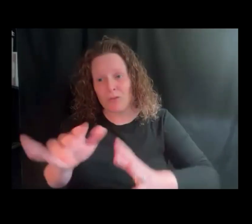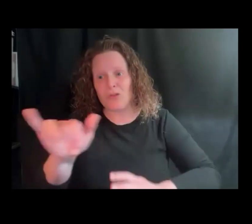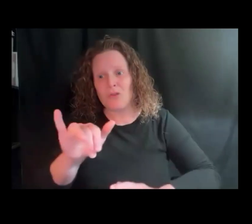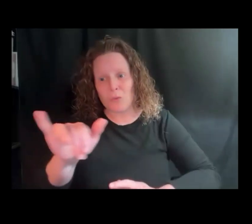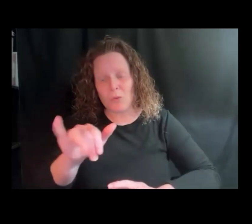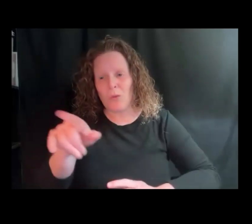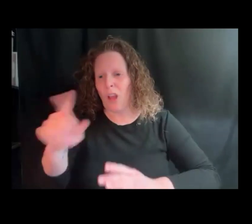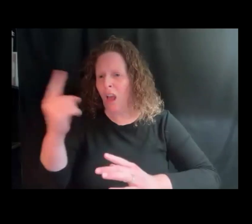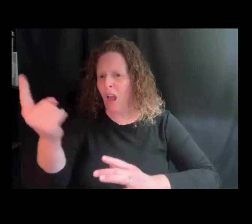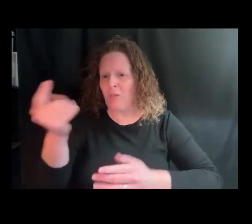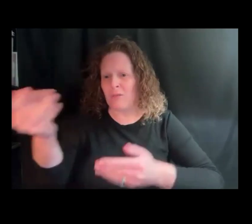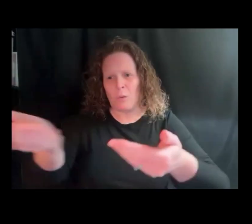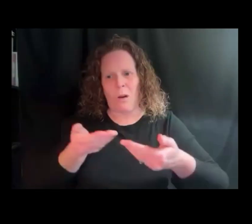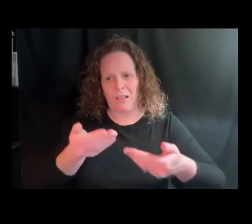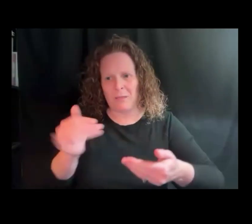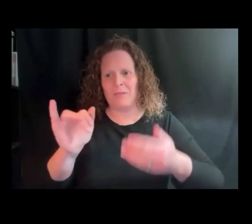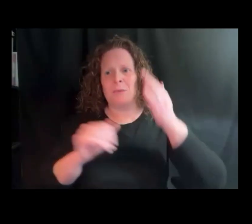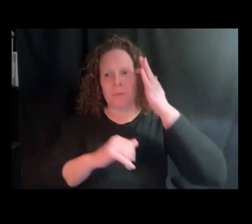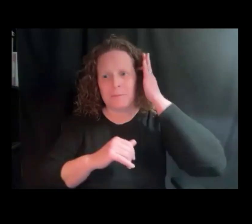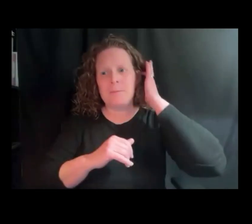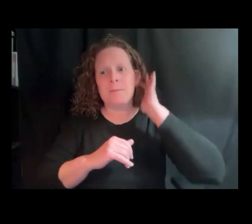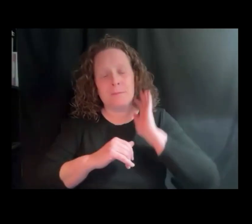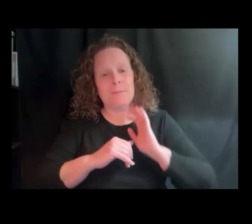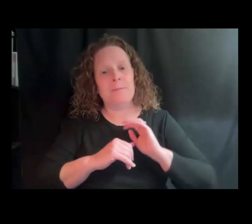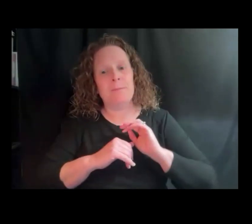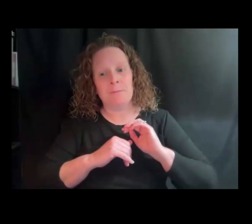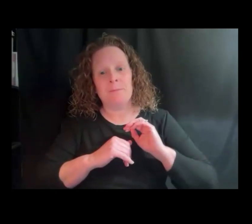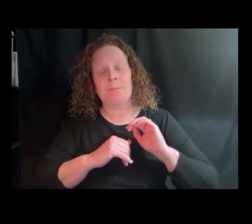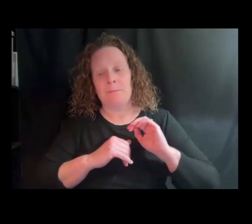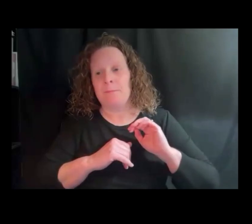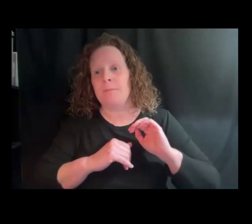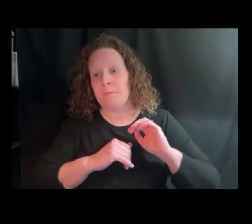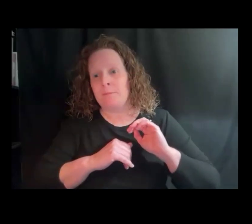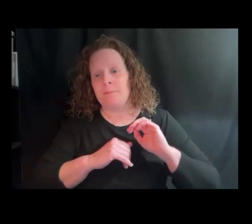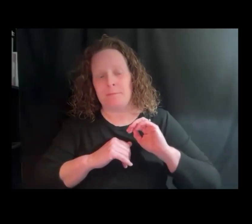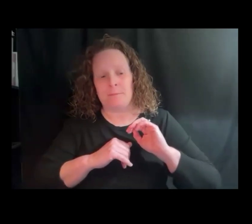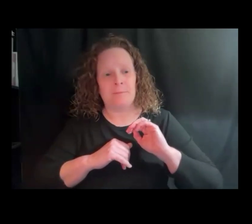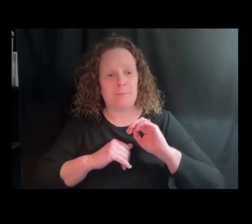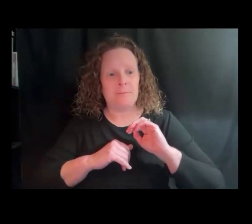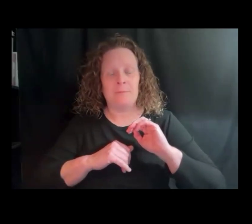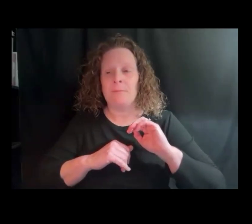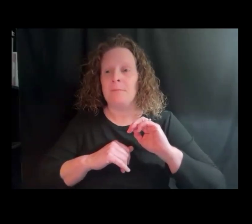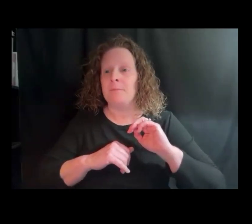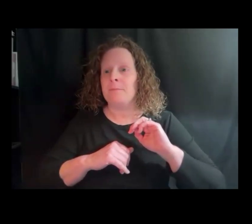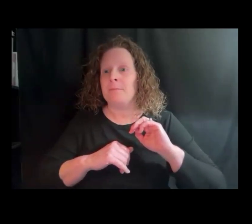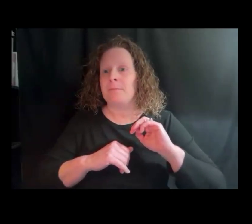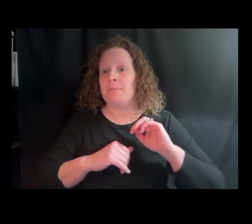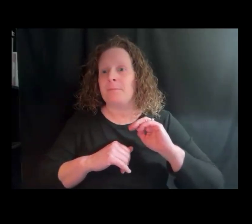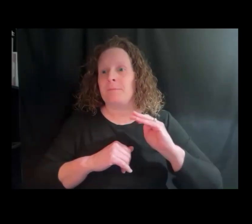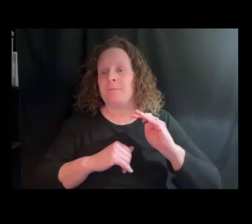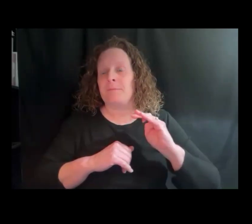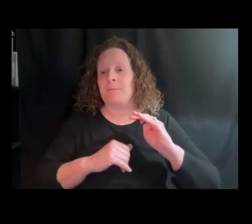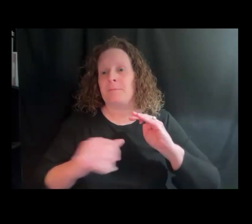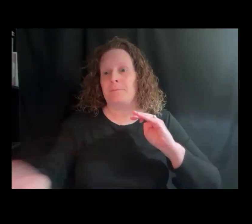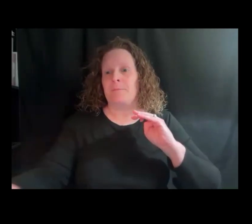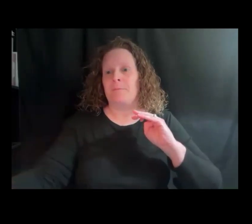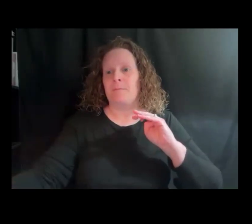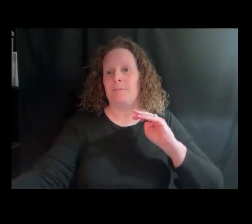and the agency interpreters as well if they're used in K through 12 and they're interested in coming for extra education. We're totally open